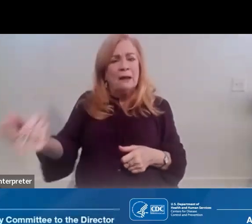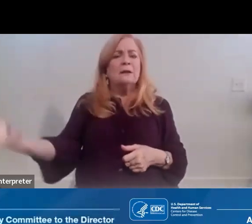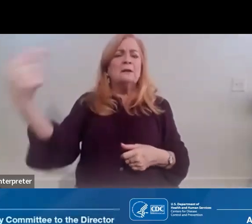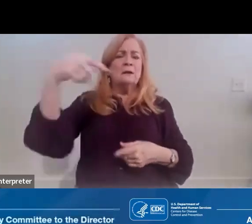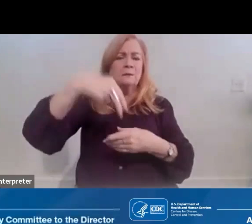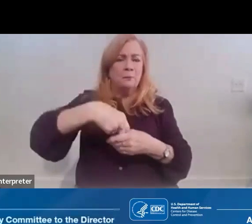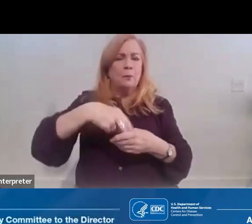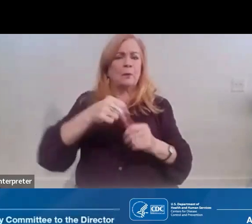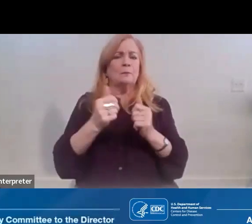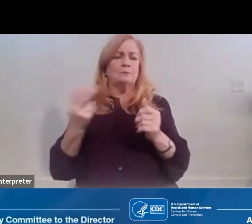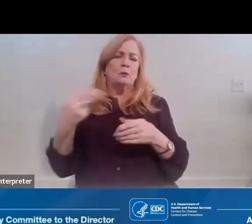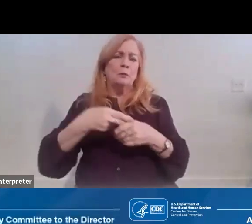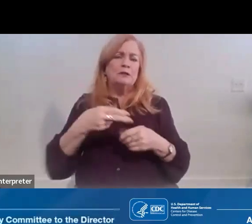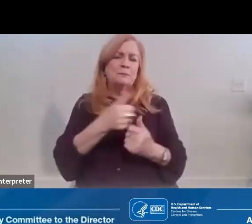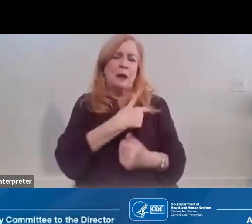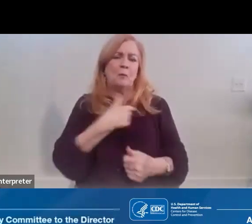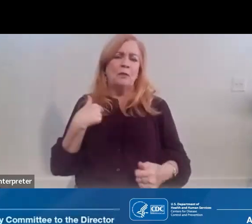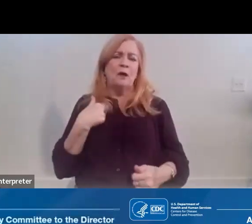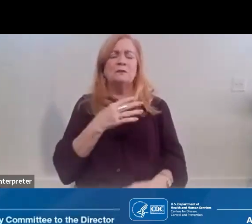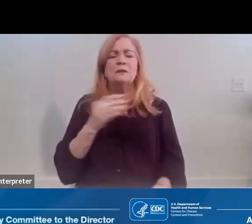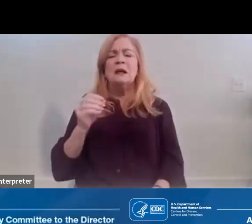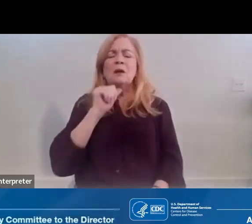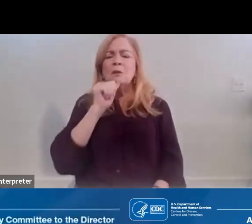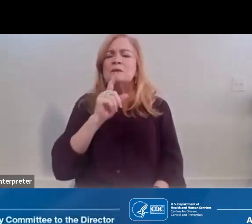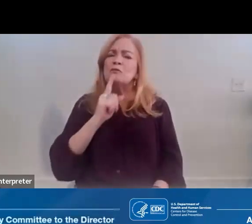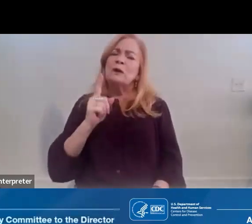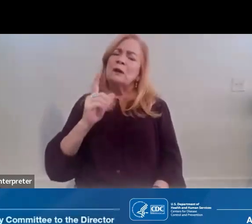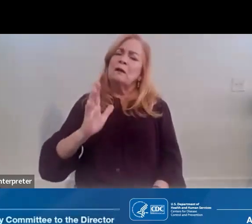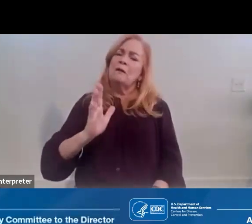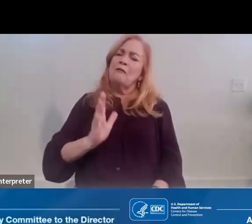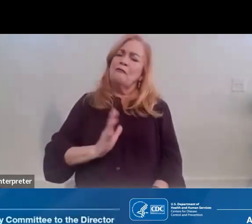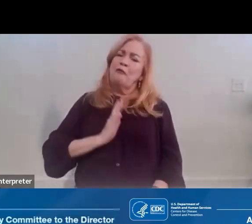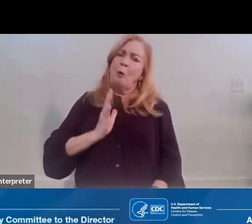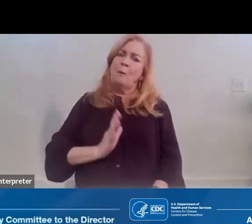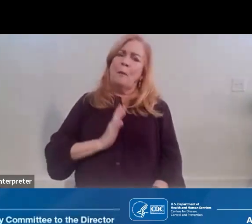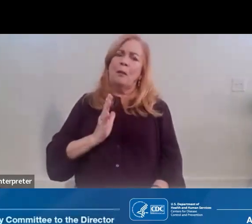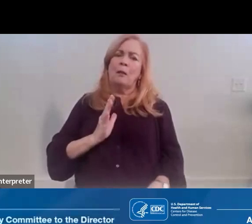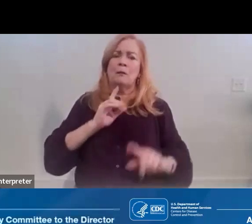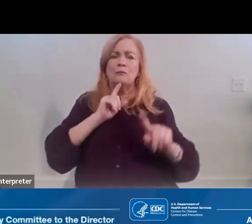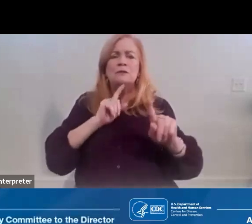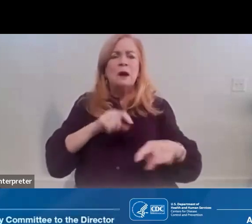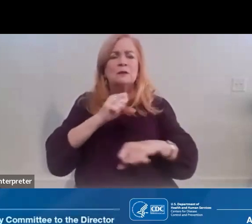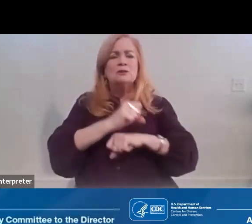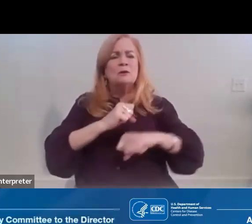And it wasn't a formal response structure, like, there were pieces of it that mirrored it.